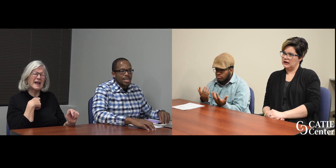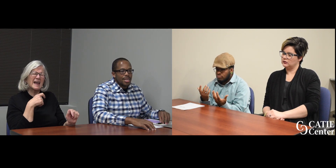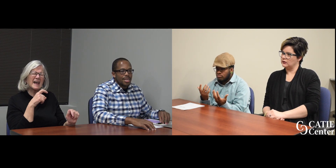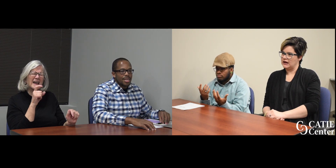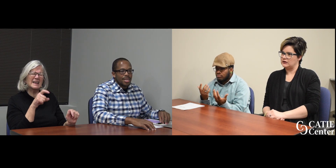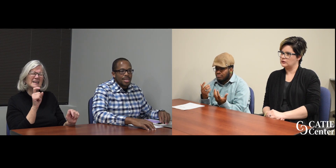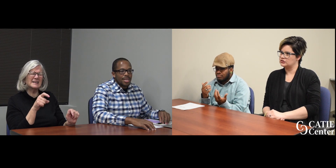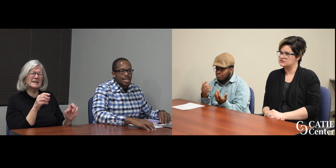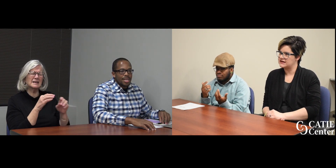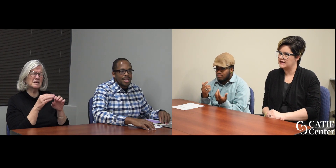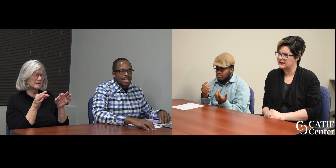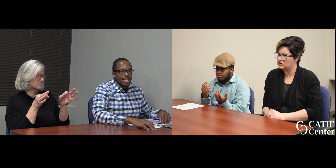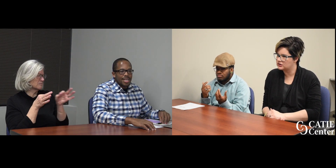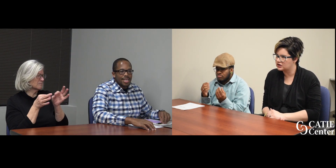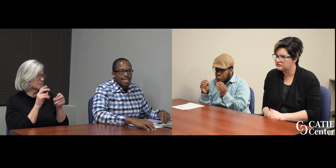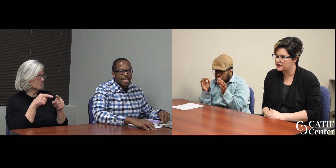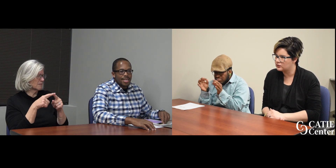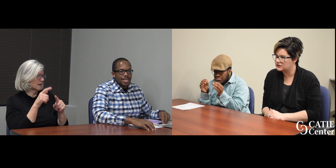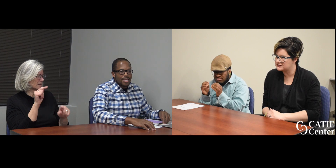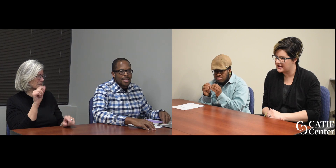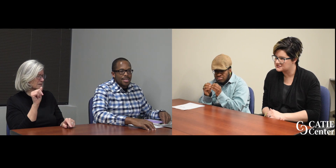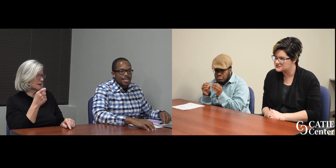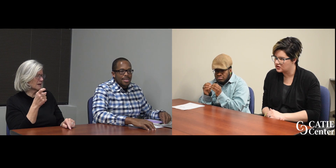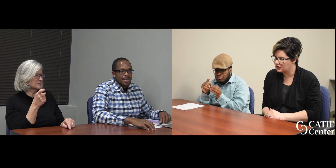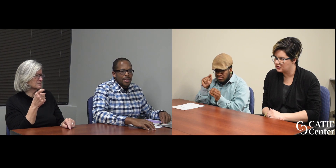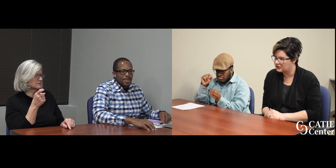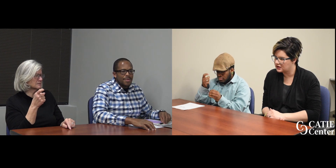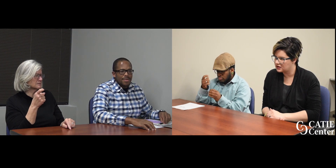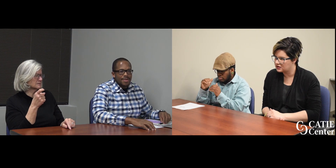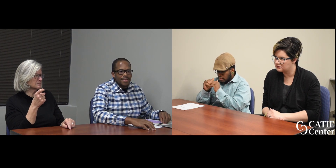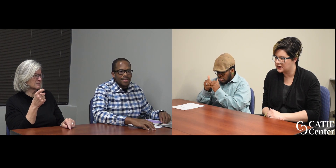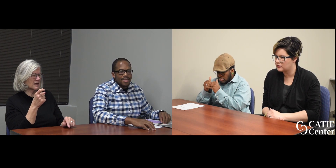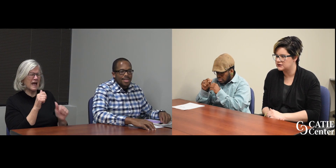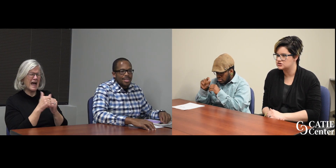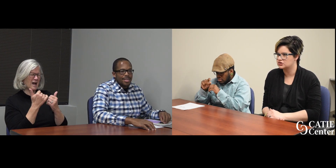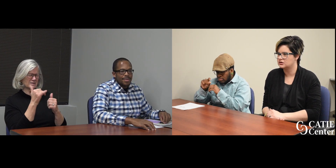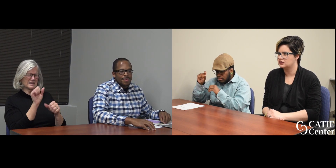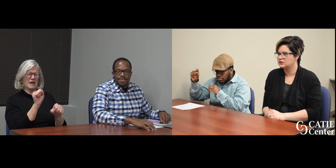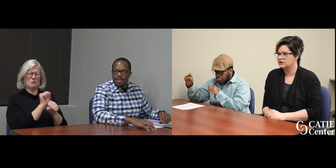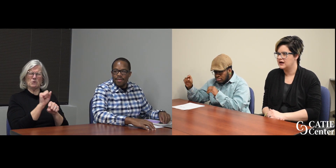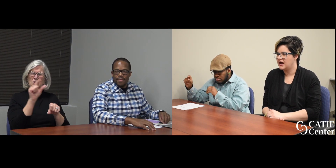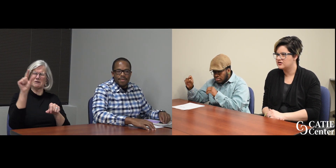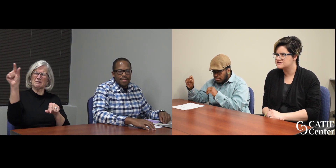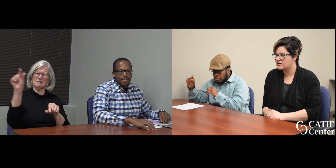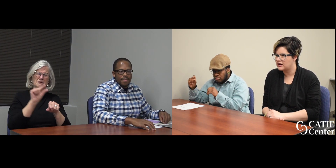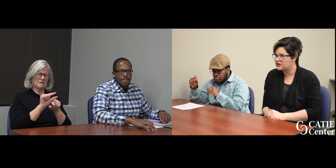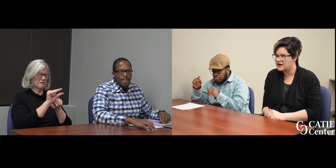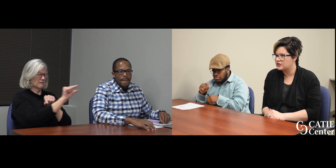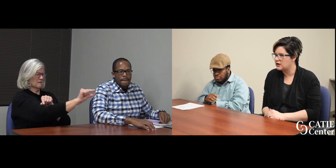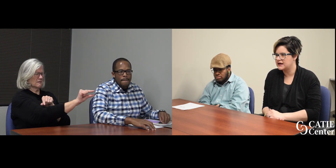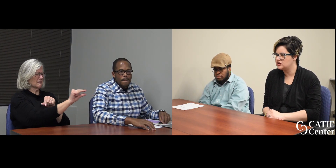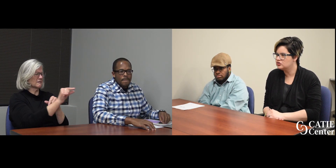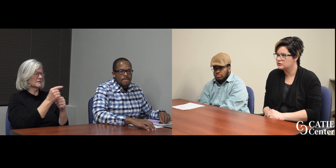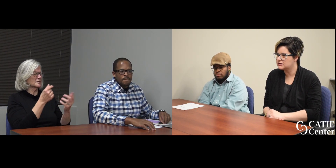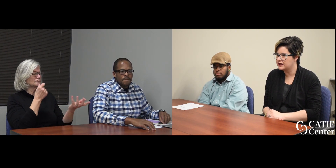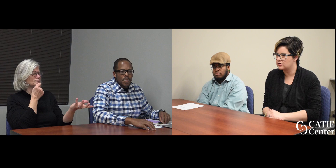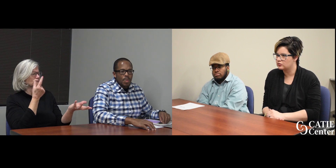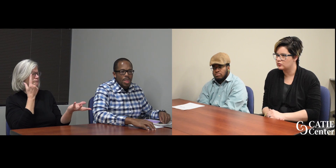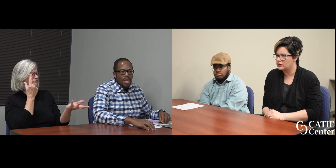I don't understand, can you clarify what taxes are? I'm not quite sure. How does that, can you,